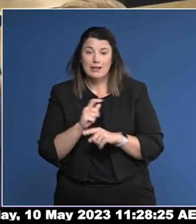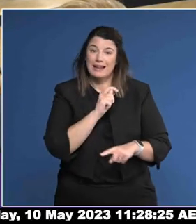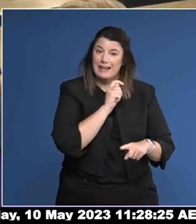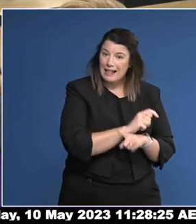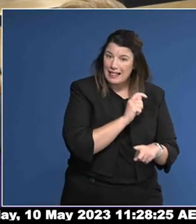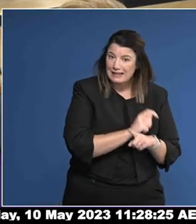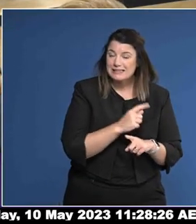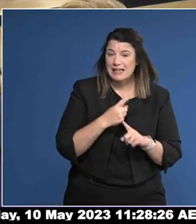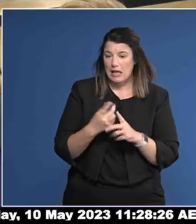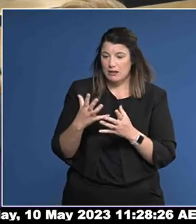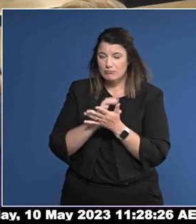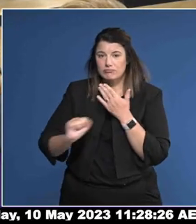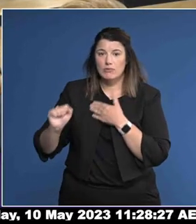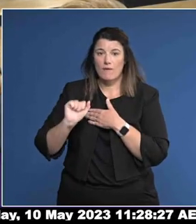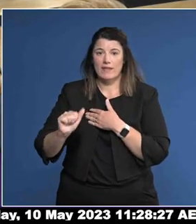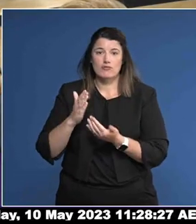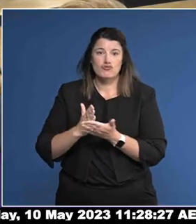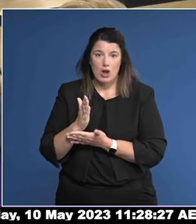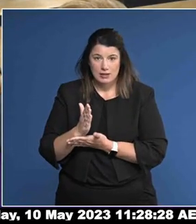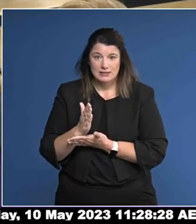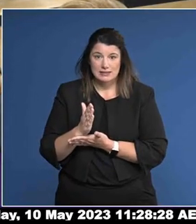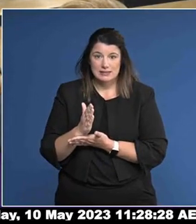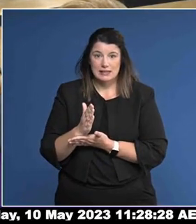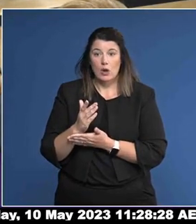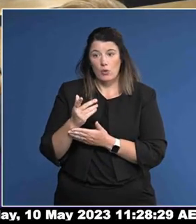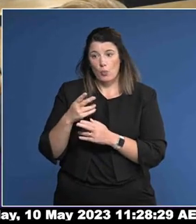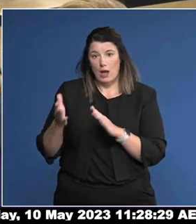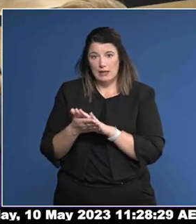and deprivation of their rights while they were in their father's care? Yes.